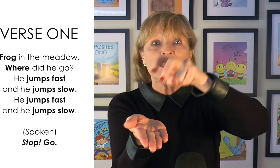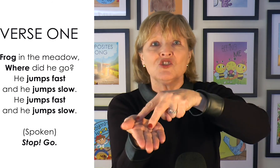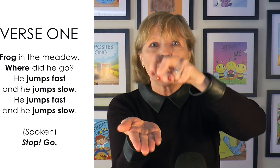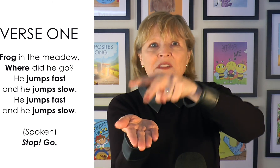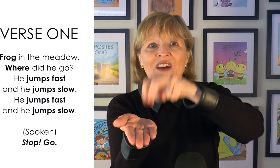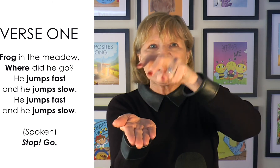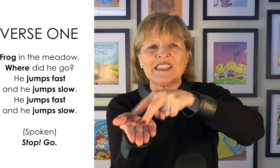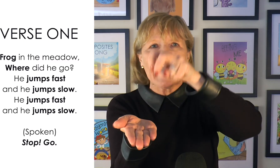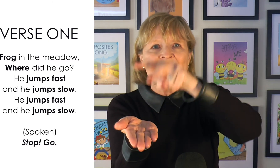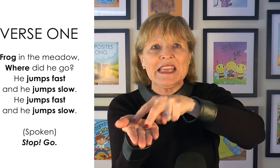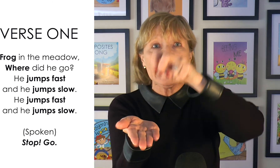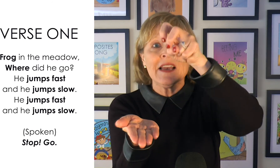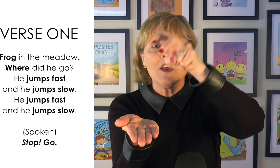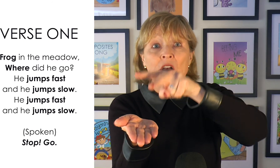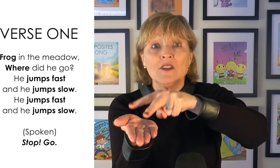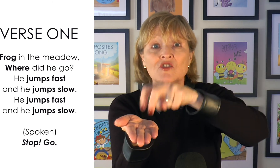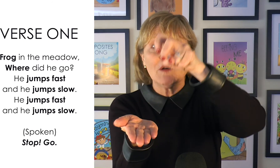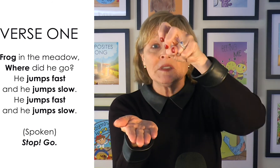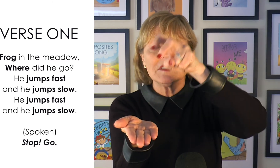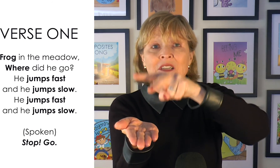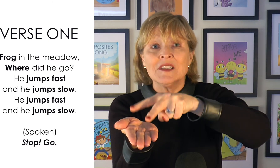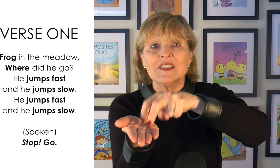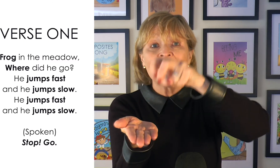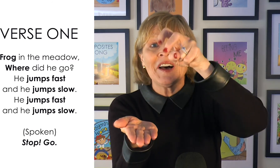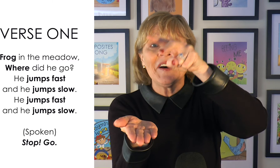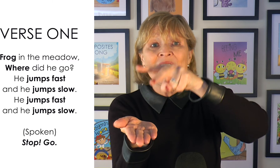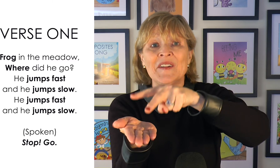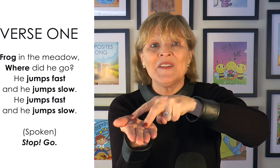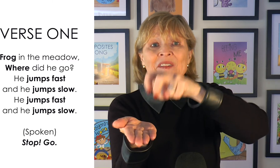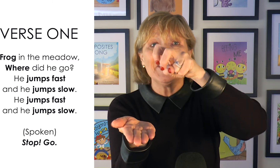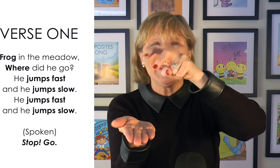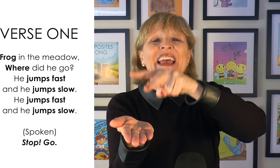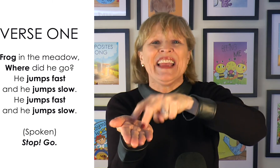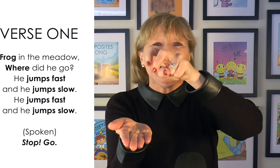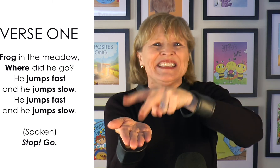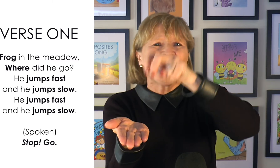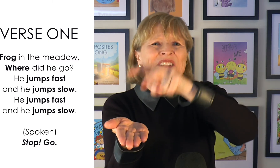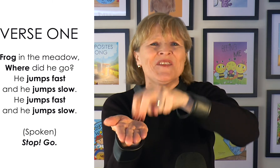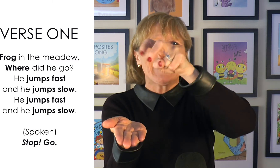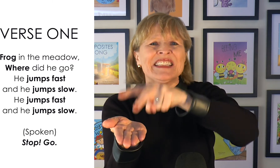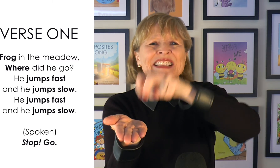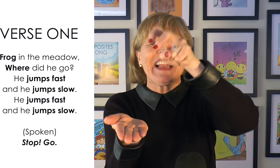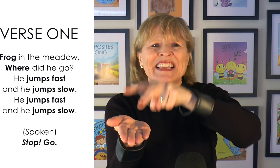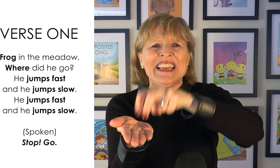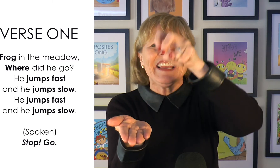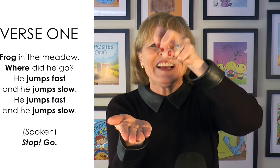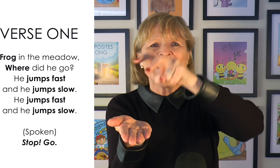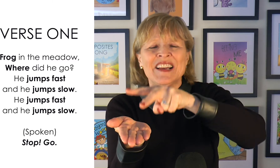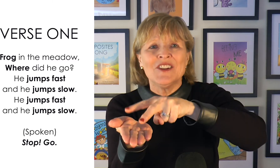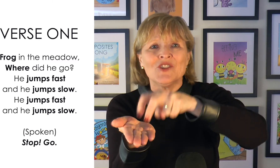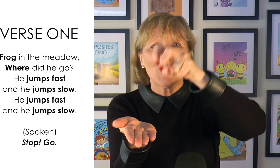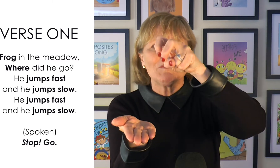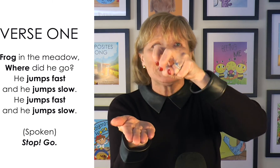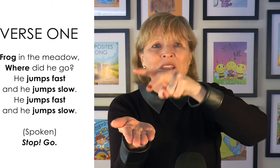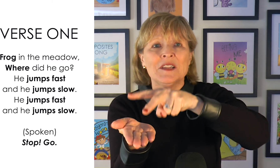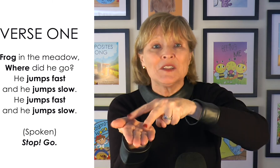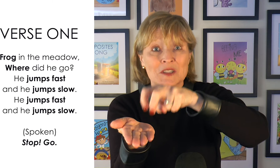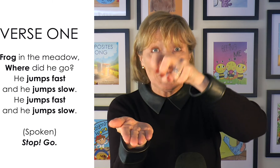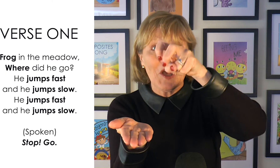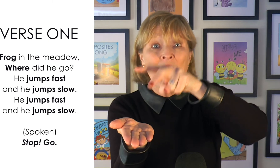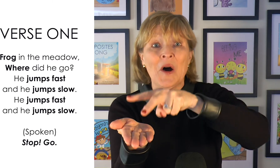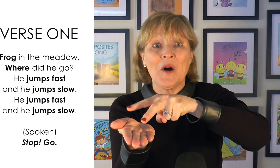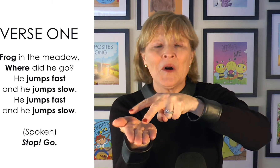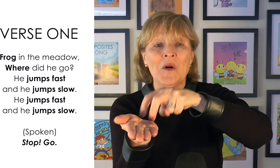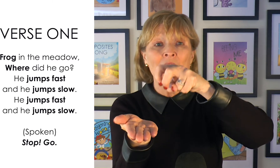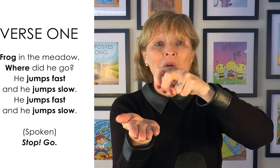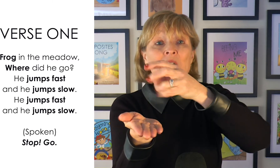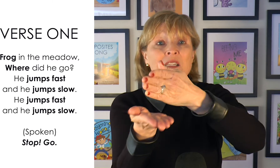He JUMPS FAST and he JUMPS SLOW. He JUMPS FAST and he JUMPS SLOW.